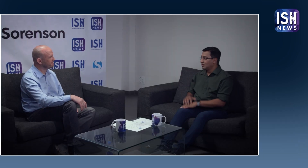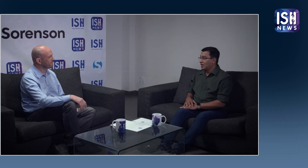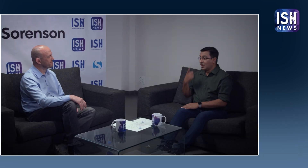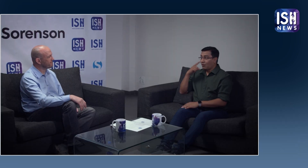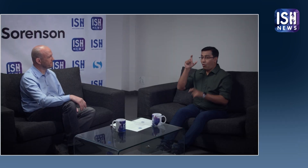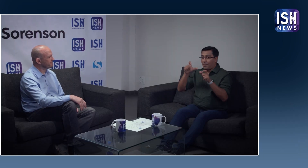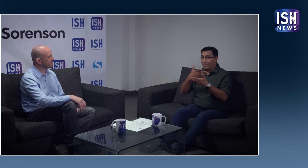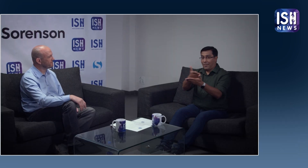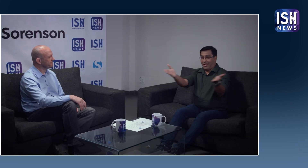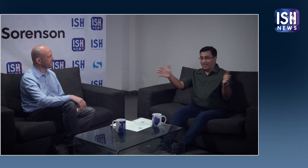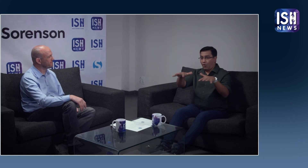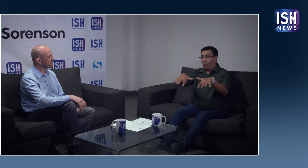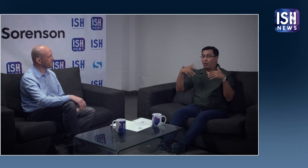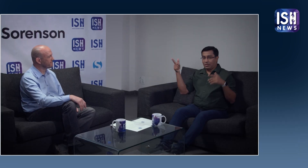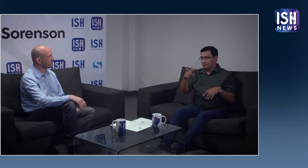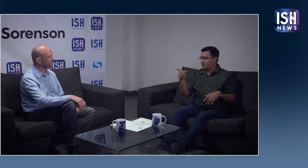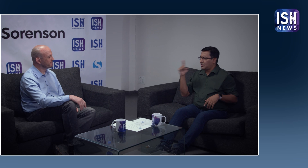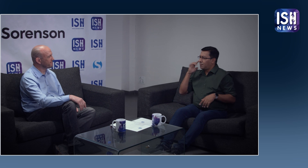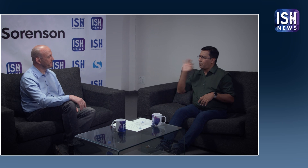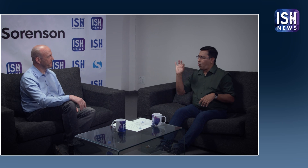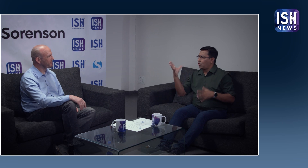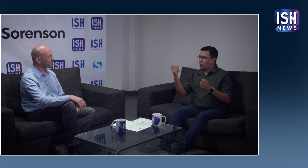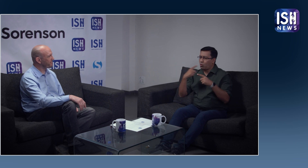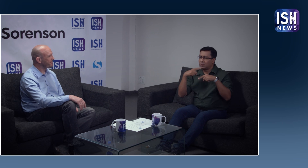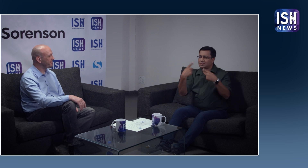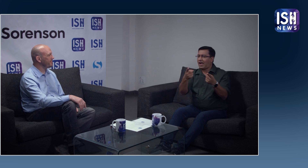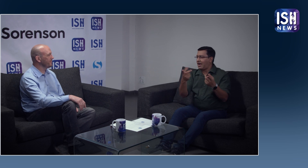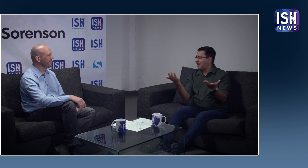Do you have an important message for the audience?